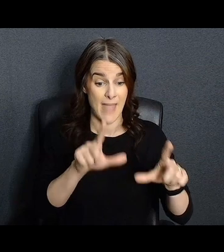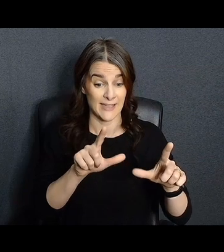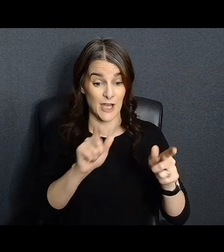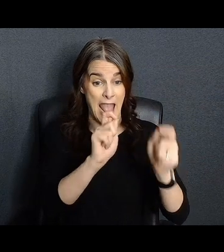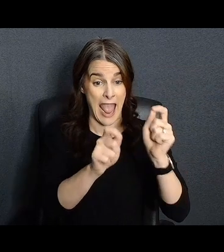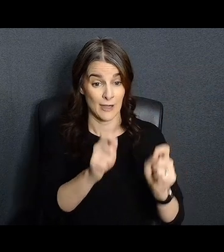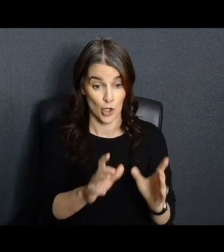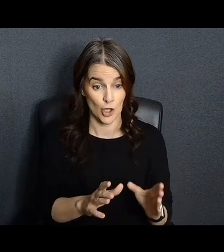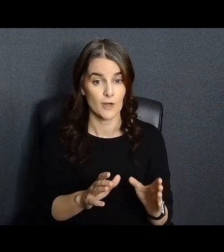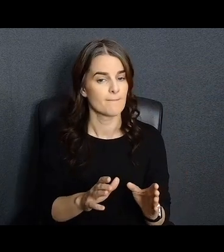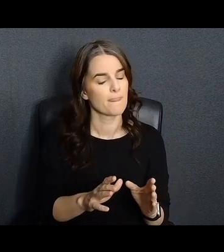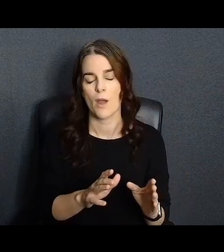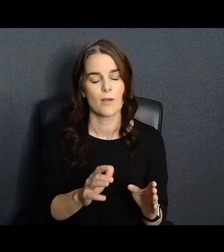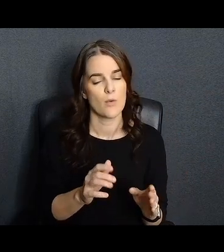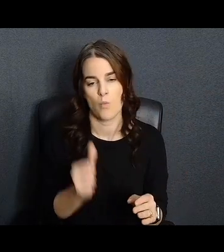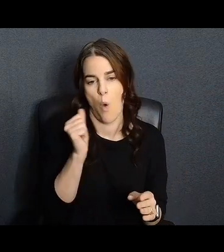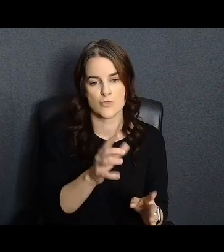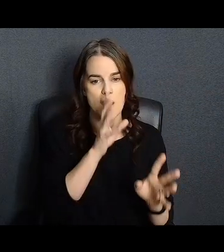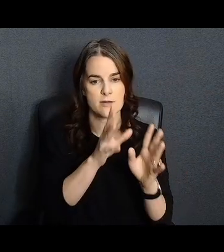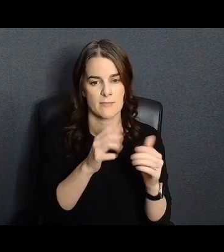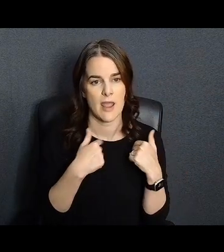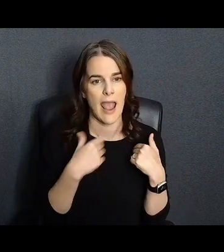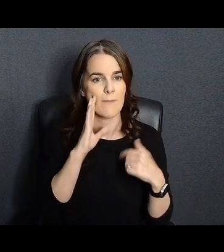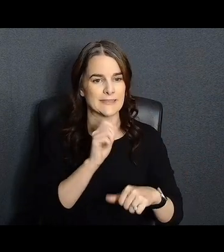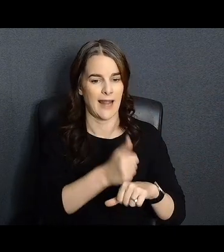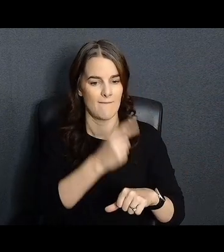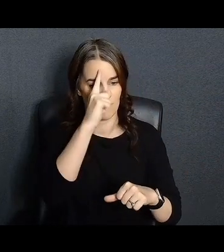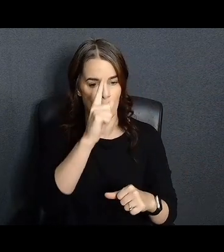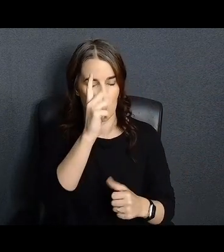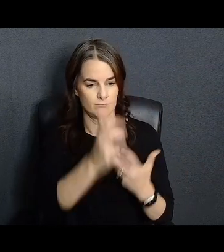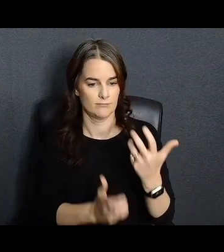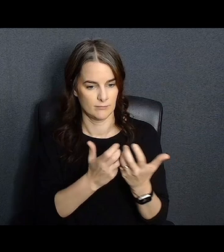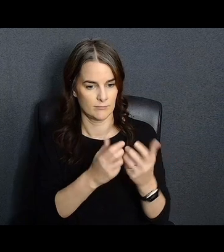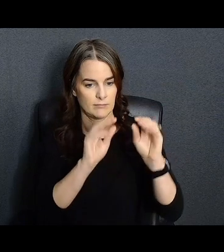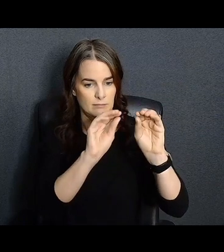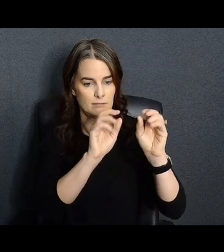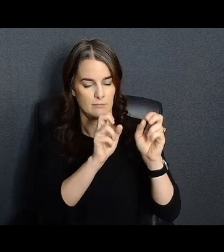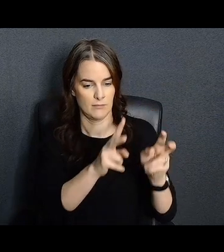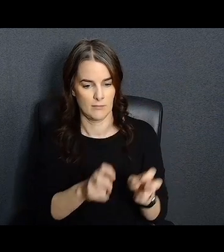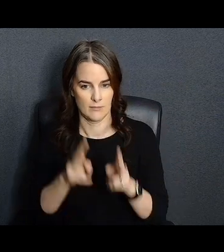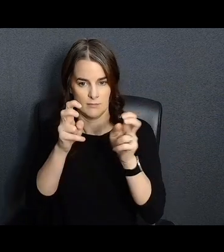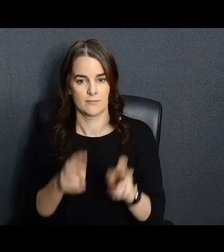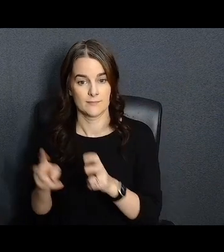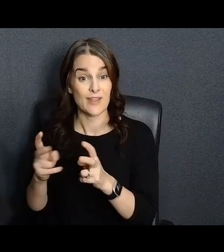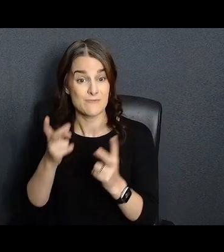It's going to be set up for me to make those adjustments and customizations. So you'll see here I have lots of real estate